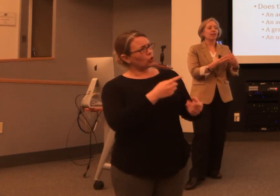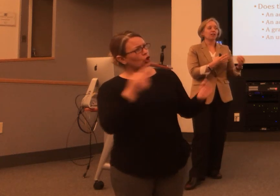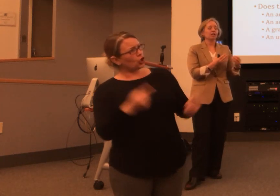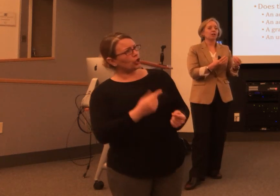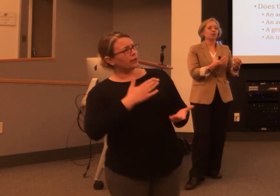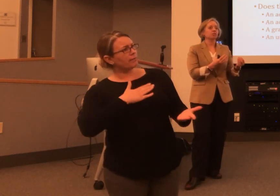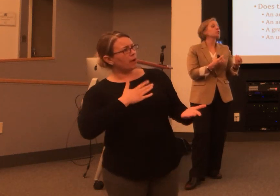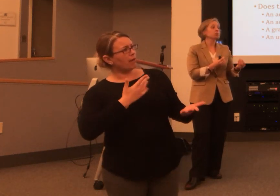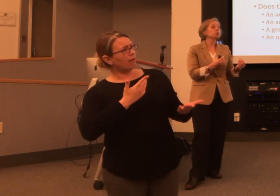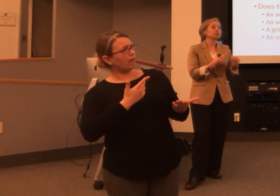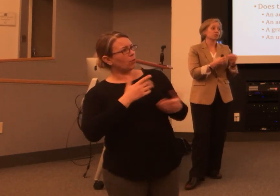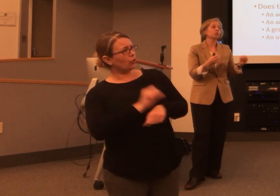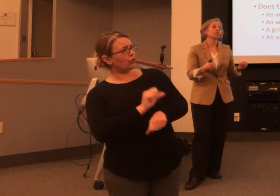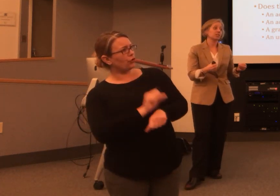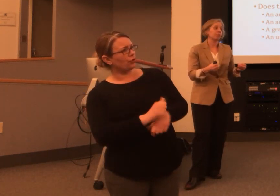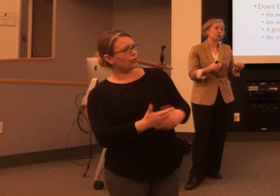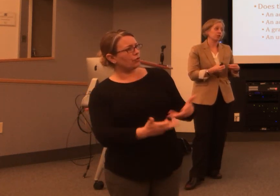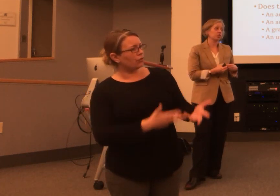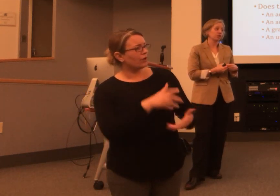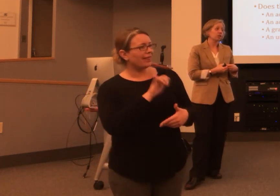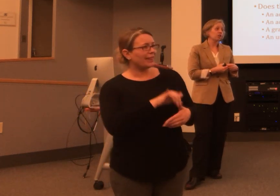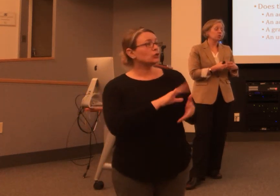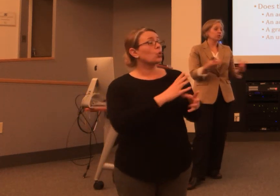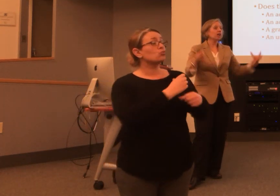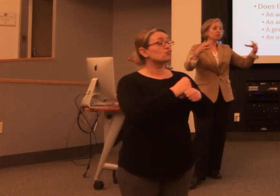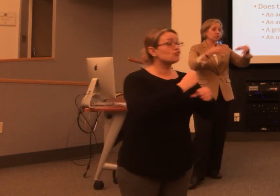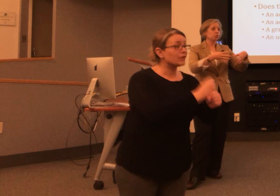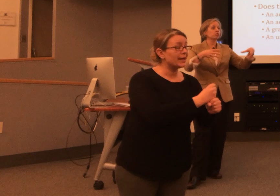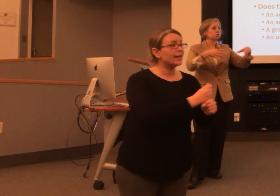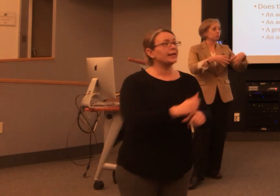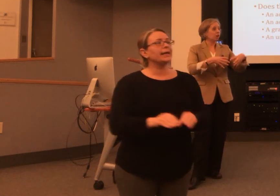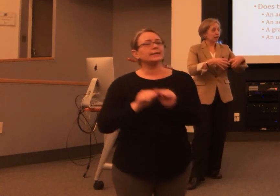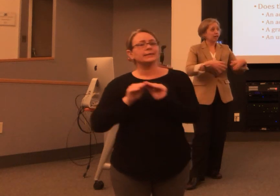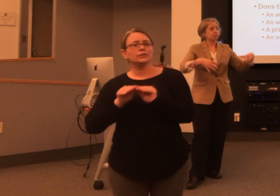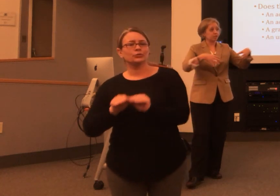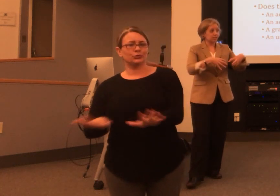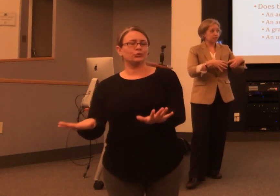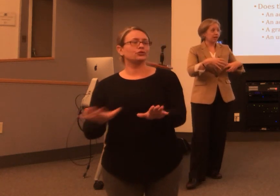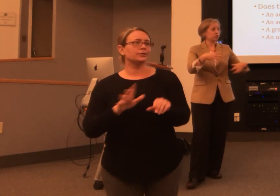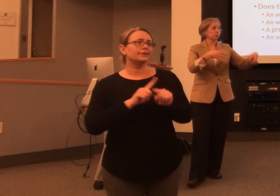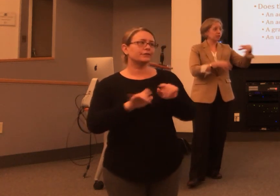and then distribution is really a separate question. So a lot of things you can do on campus in classrooms